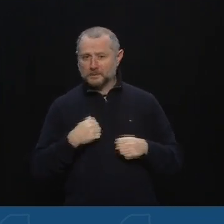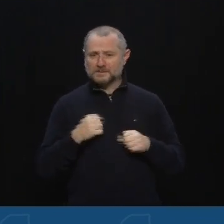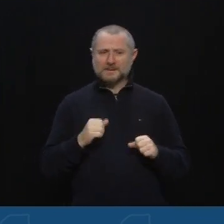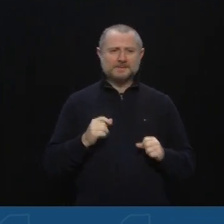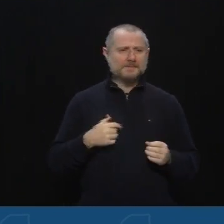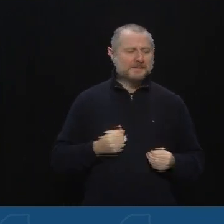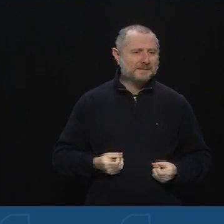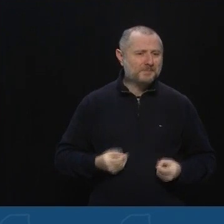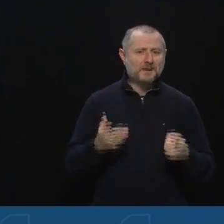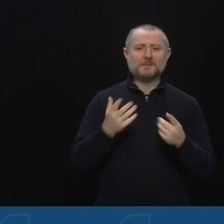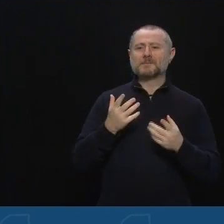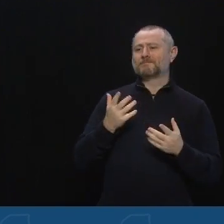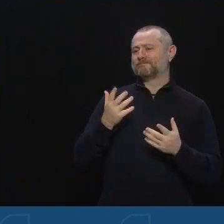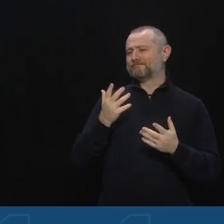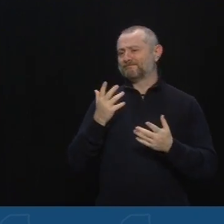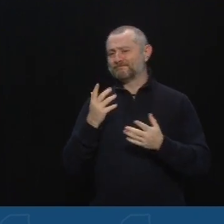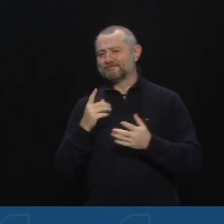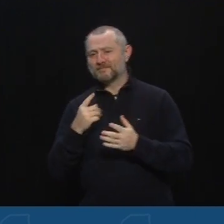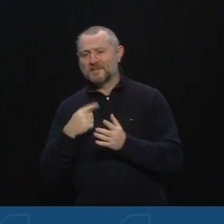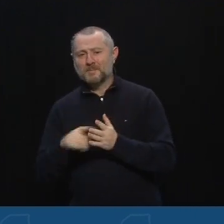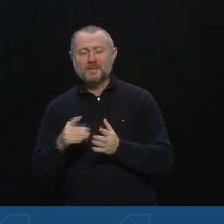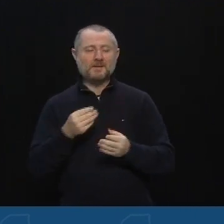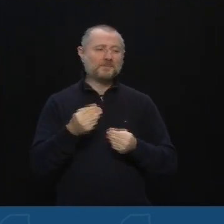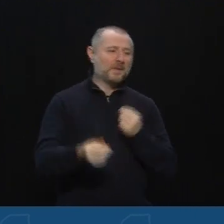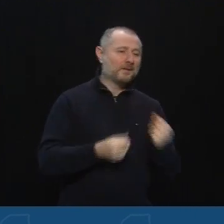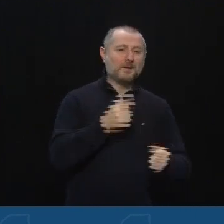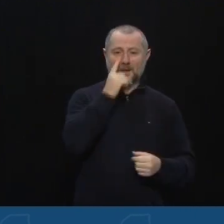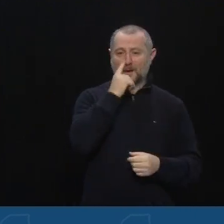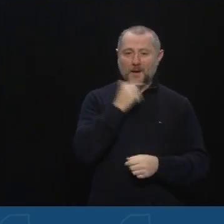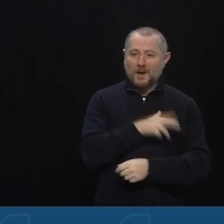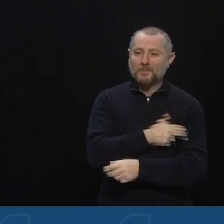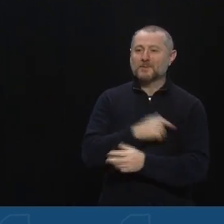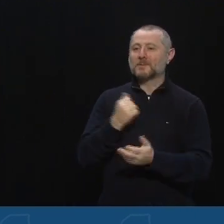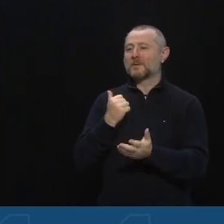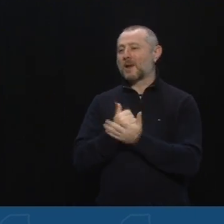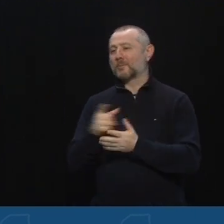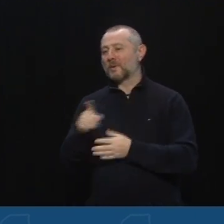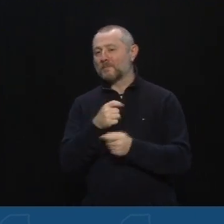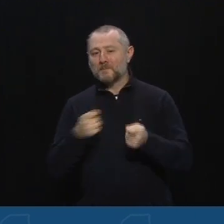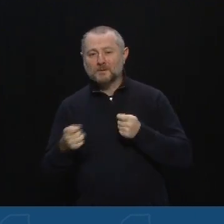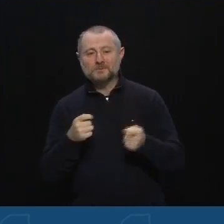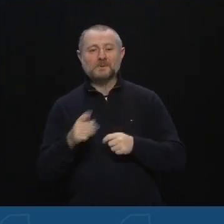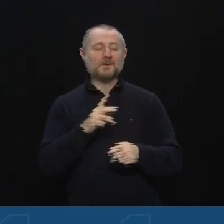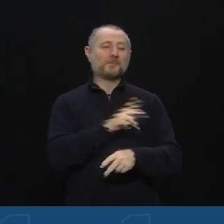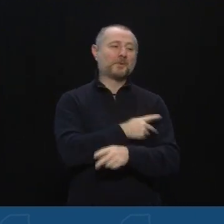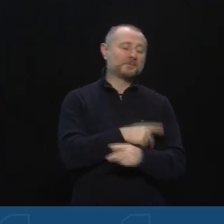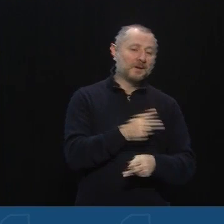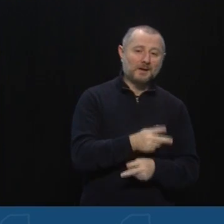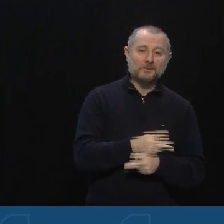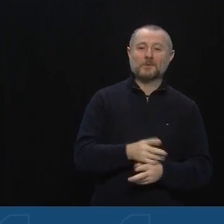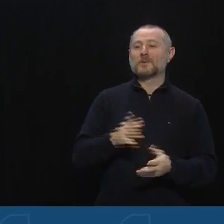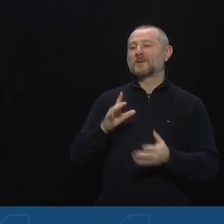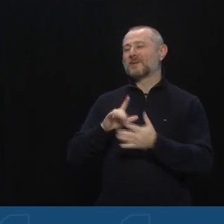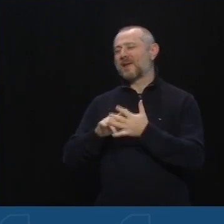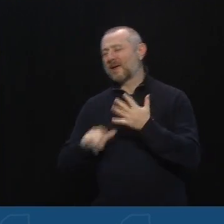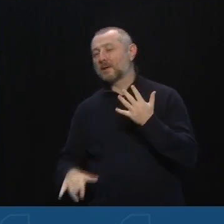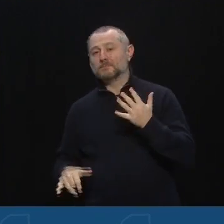THE FLEXIBILITY I NEEDED TO BE ABLE TO MAKE THE SURGE IN FLEX DECISIONS WITH HOSPITALS, MAKING SURE THEY COULD MANAGE THEIR